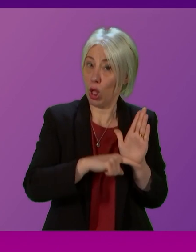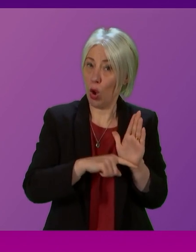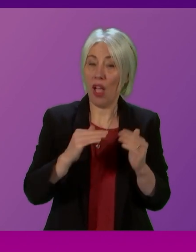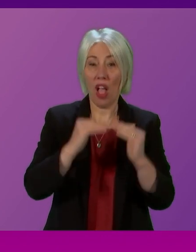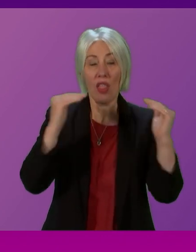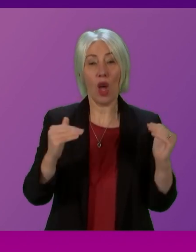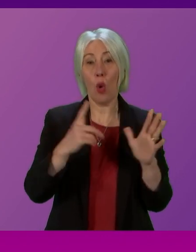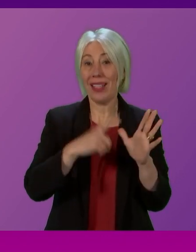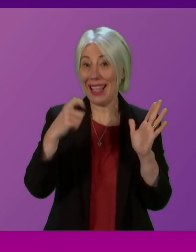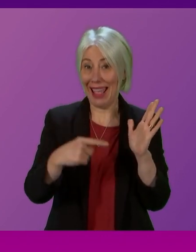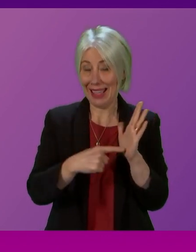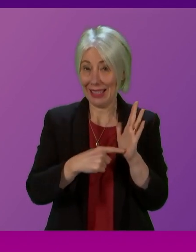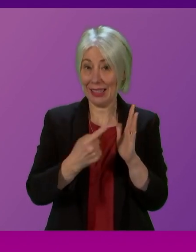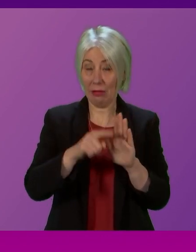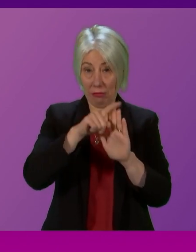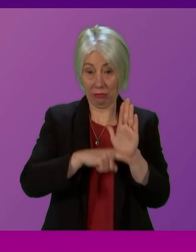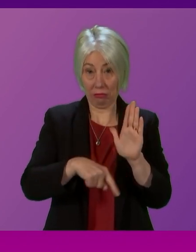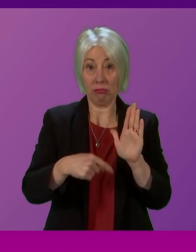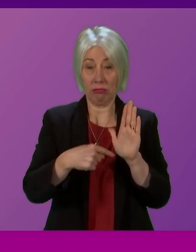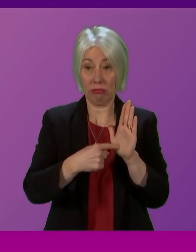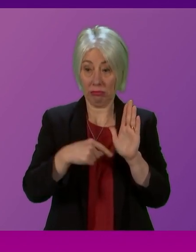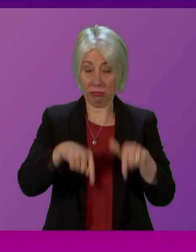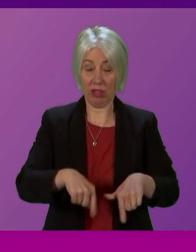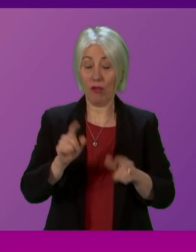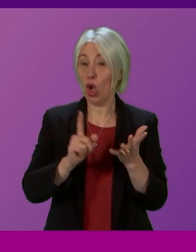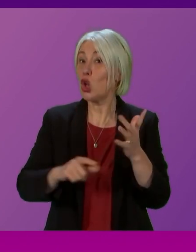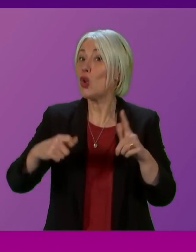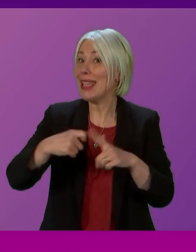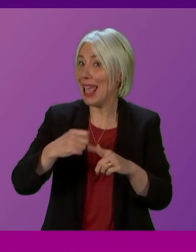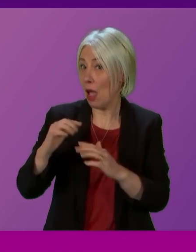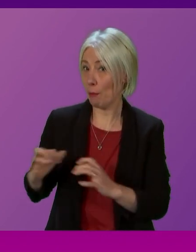Act 2010, which is of course legislation that is reserved to the United Kingdom Parliament—there